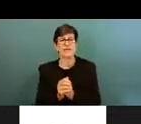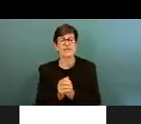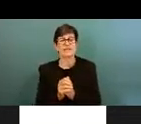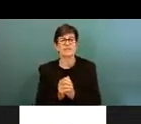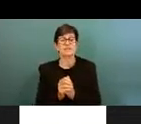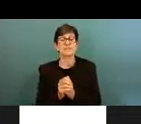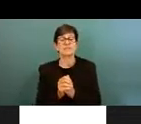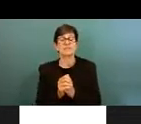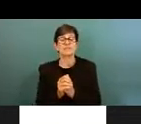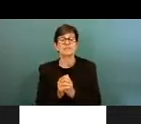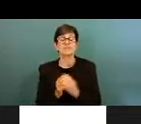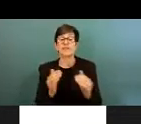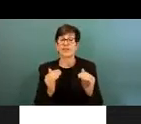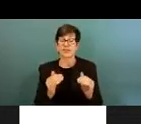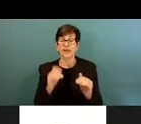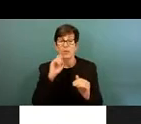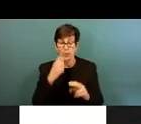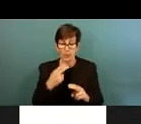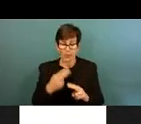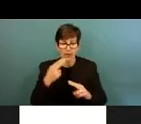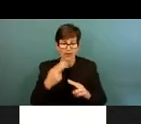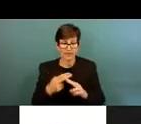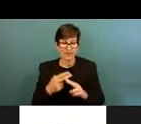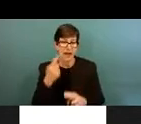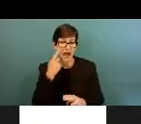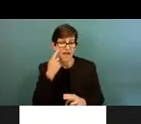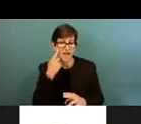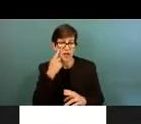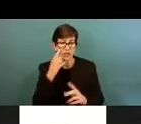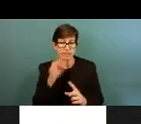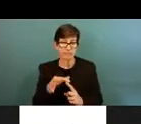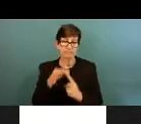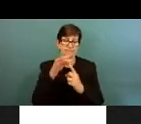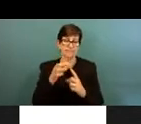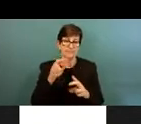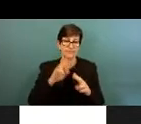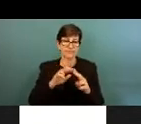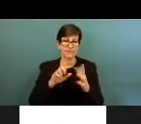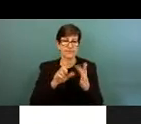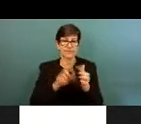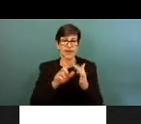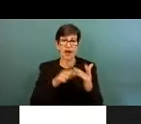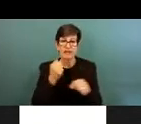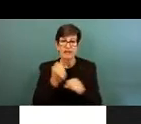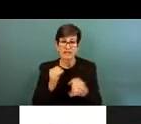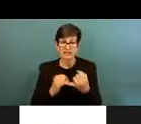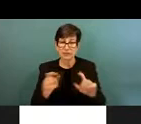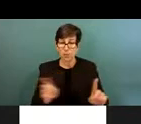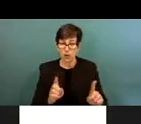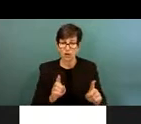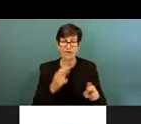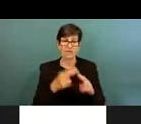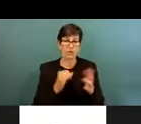do is have a quick look at the main findings at a national and state level. Before we can